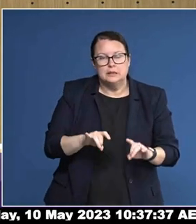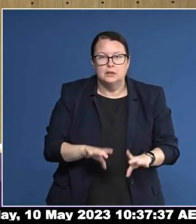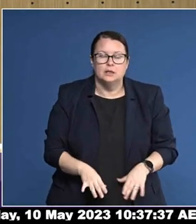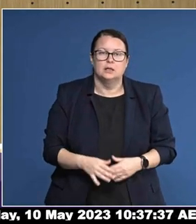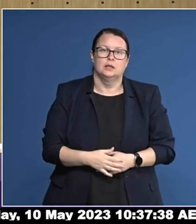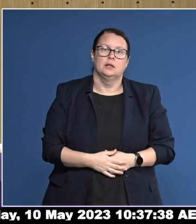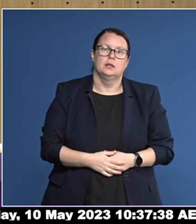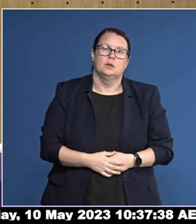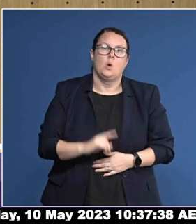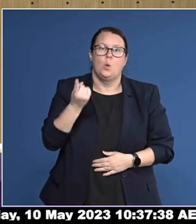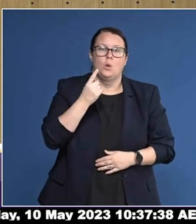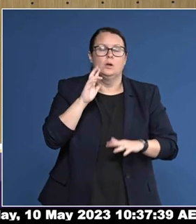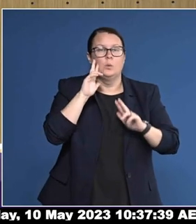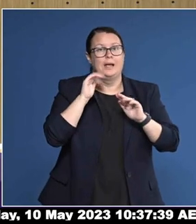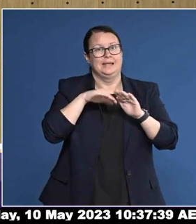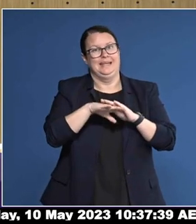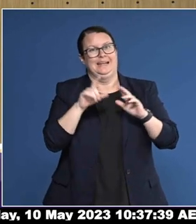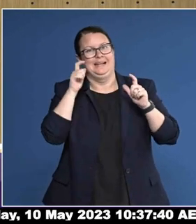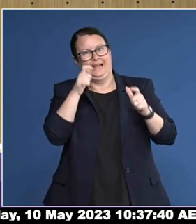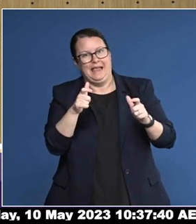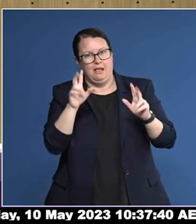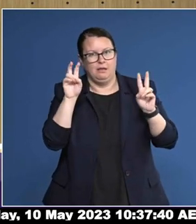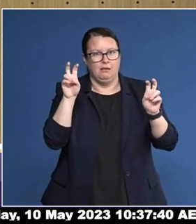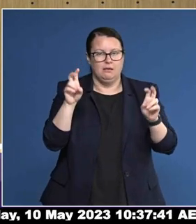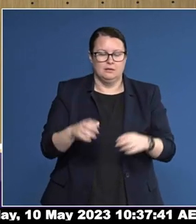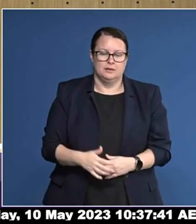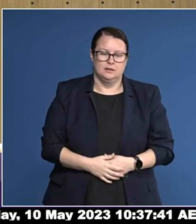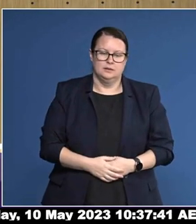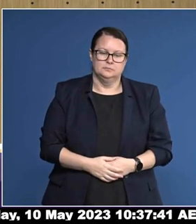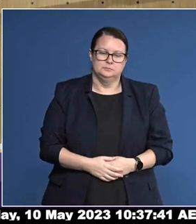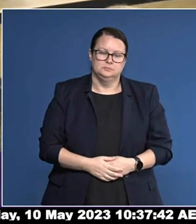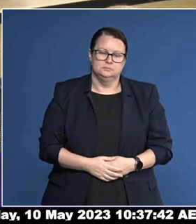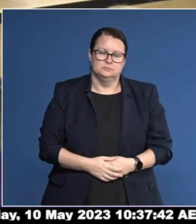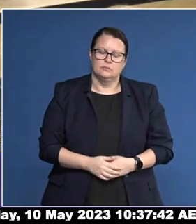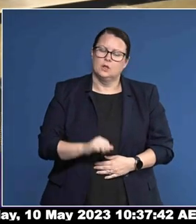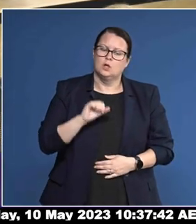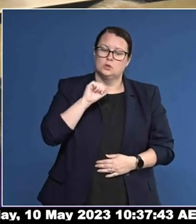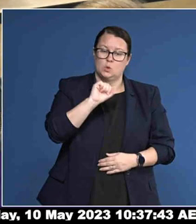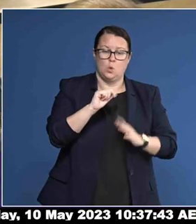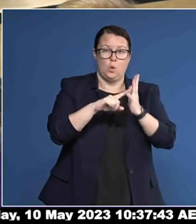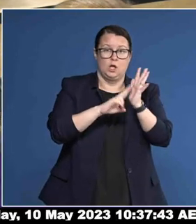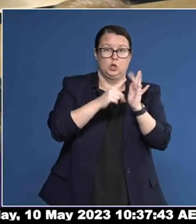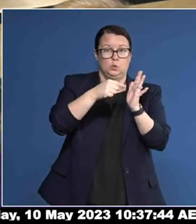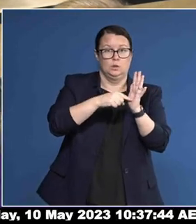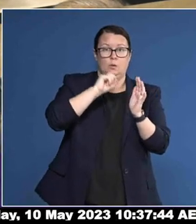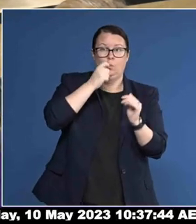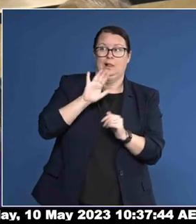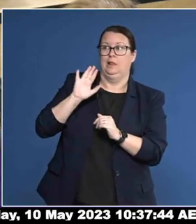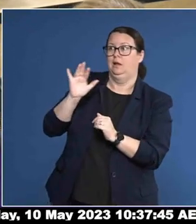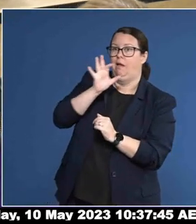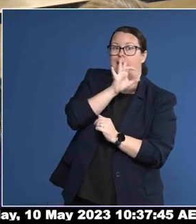So does your unit seek specific advice from the unit - portfolio addressing